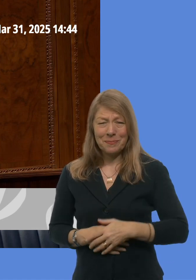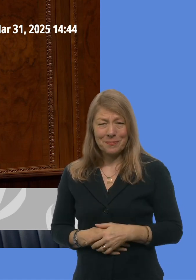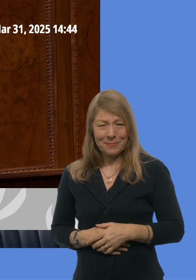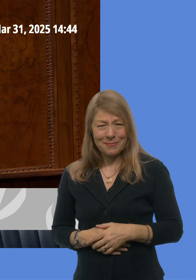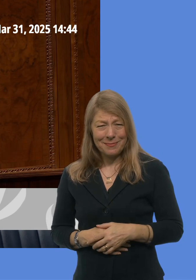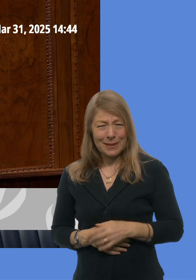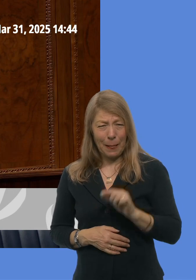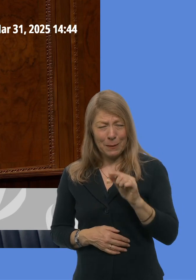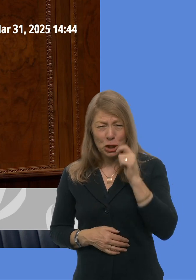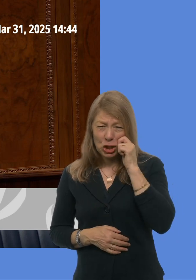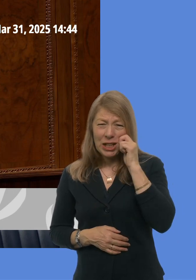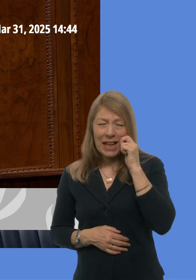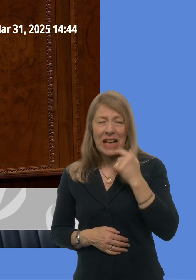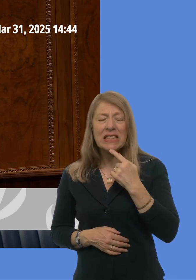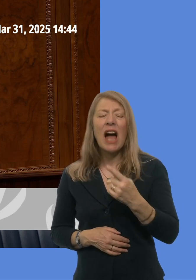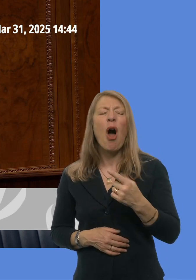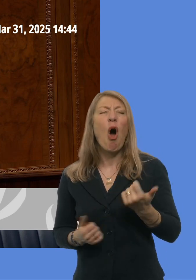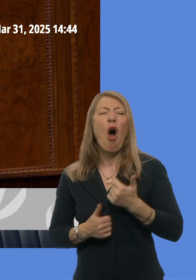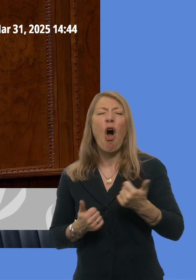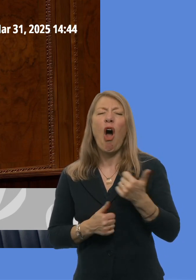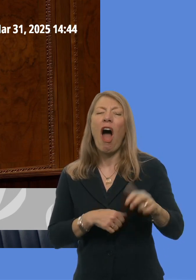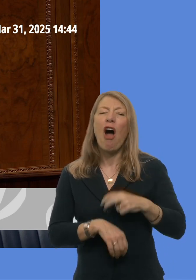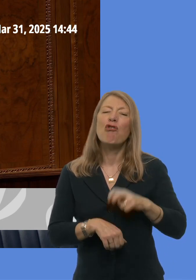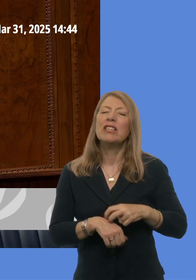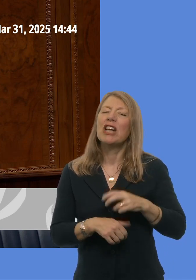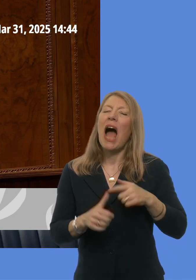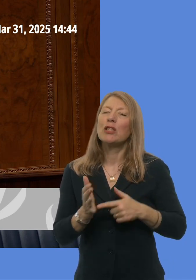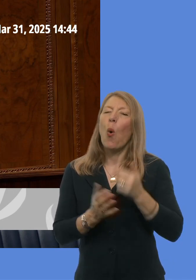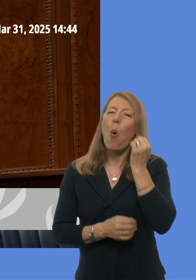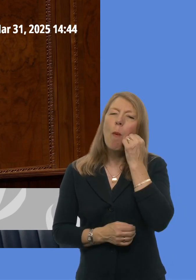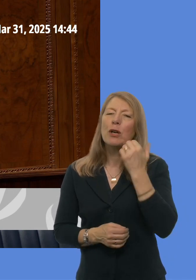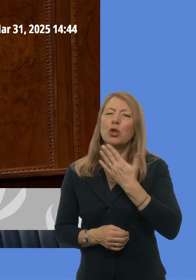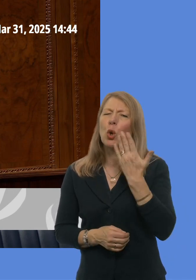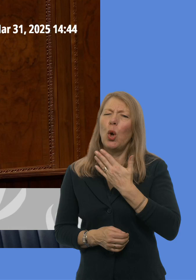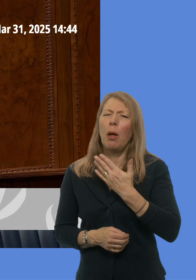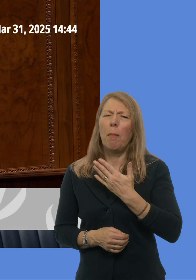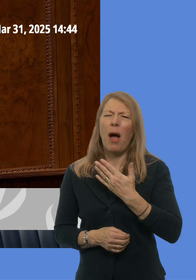It is okay to speak Irish at home or at an Irish language school, but do not dare demand to have the Irish language